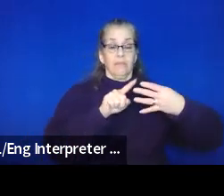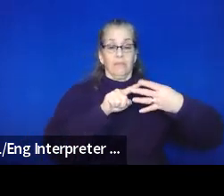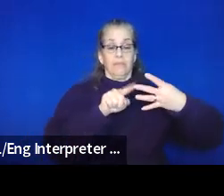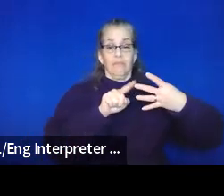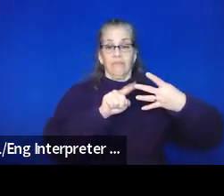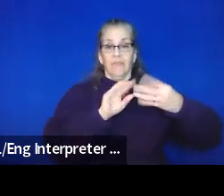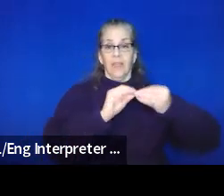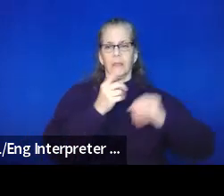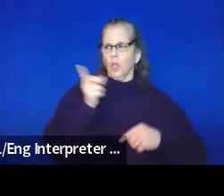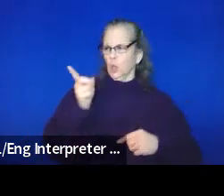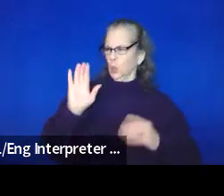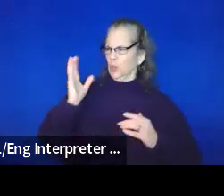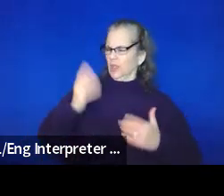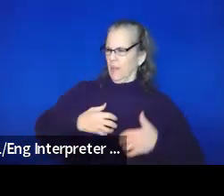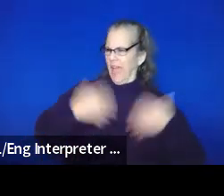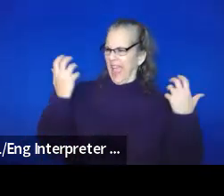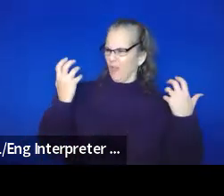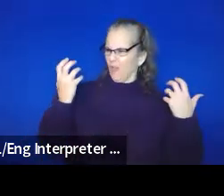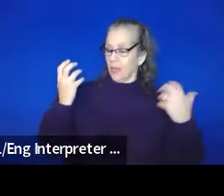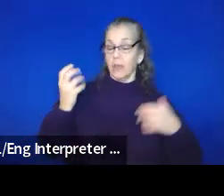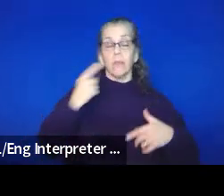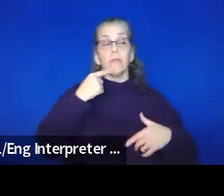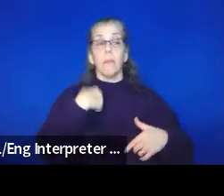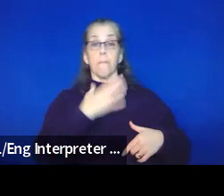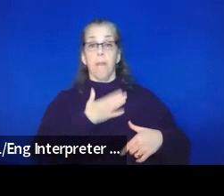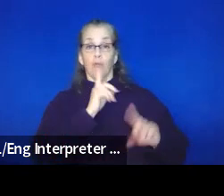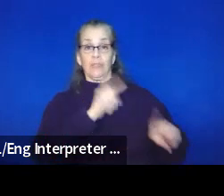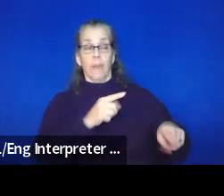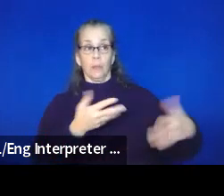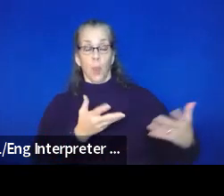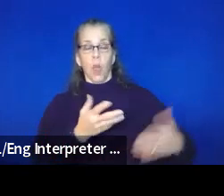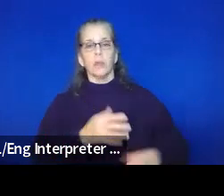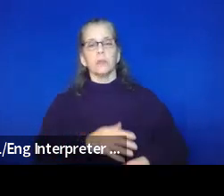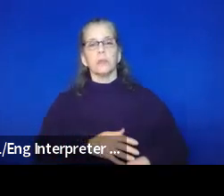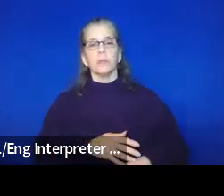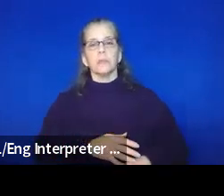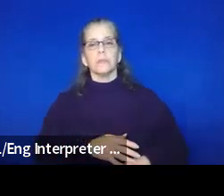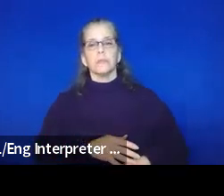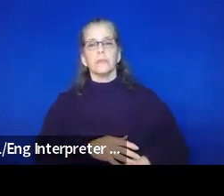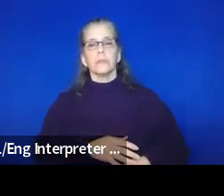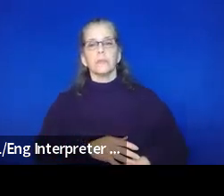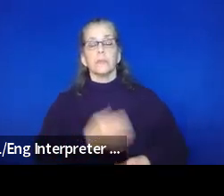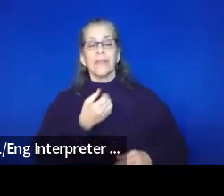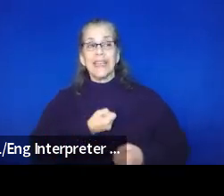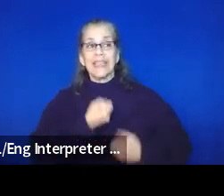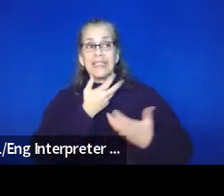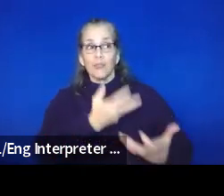to hear sorry, to be able to express yourself, part of expression verbally is hearing. And